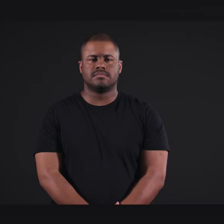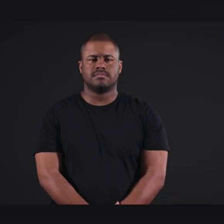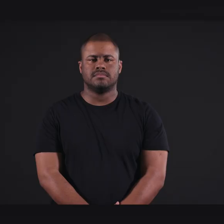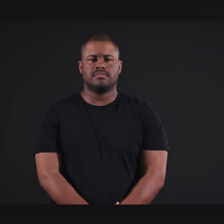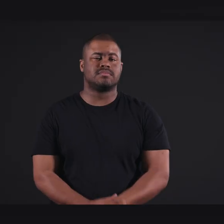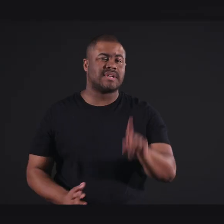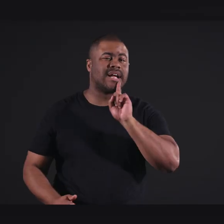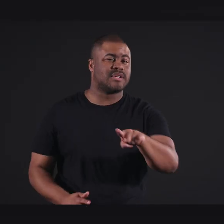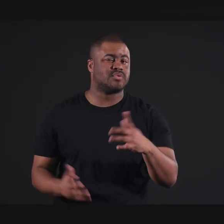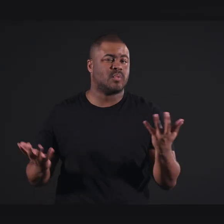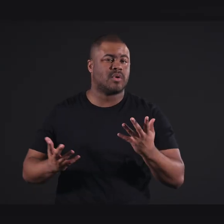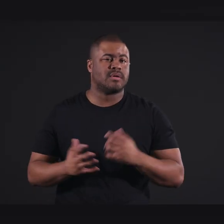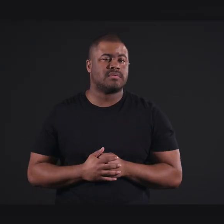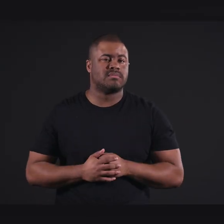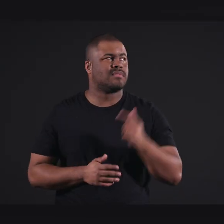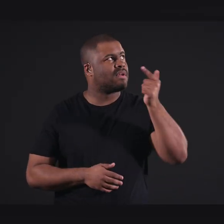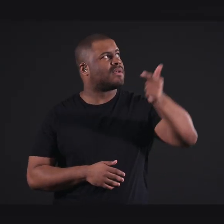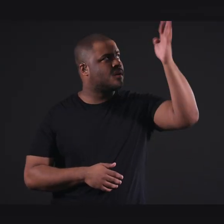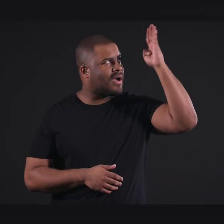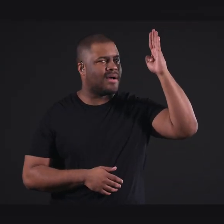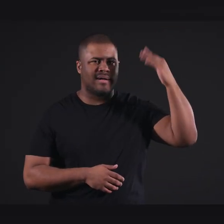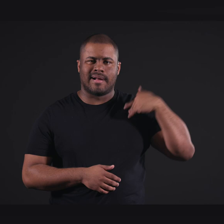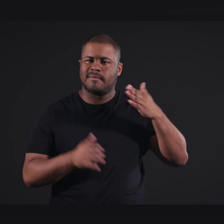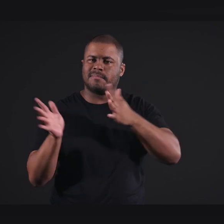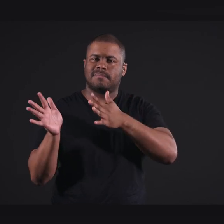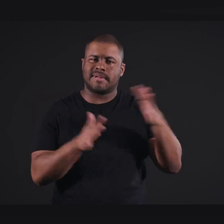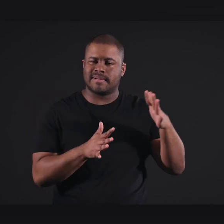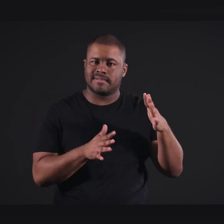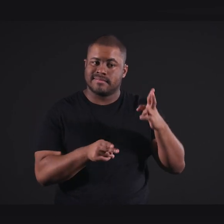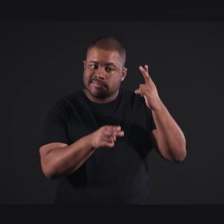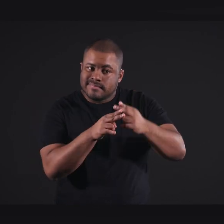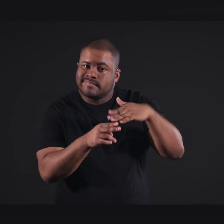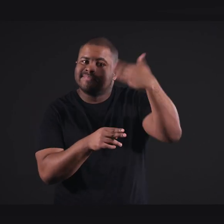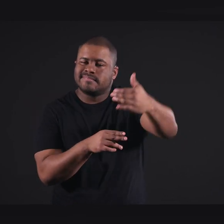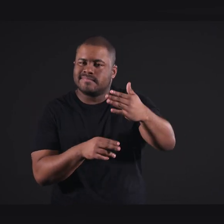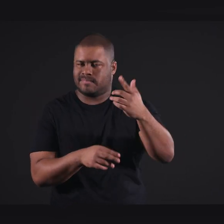To answer this God raises up a deliverer, a man named Moses.